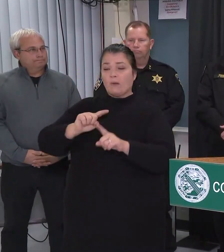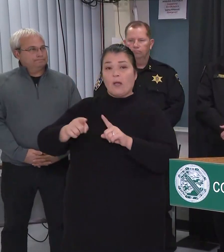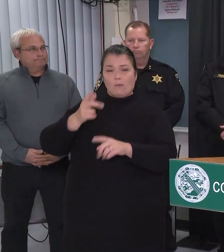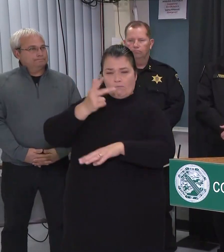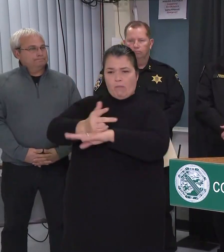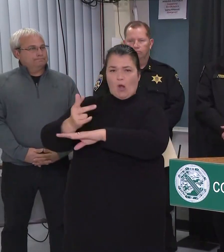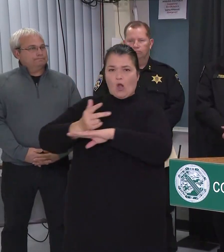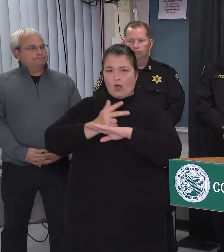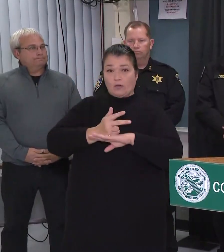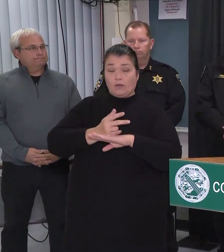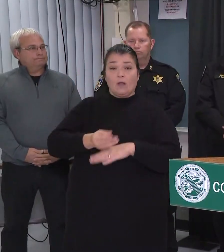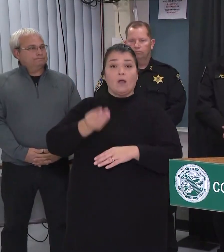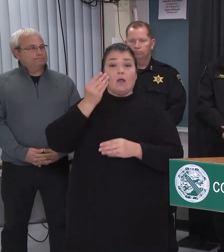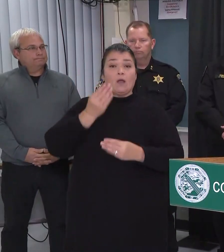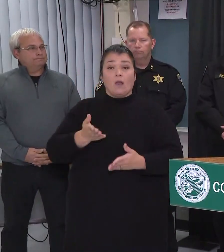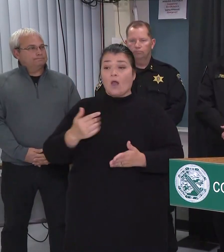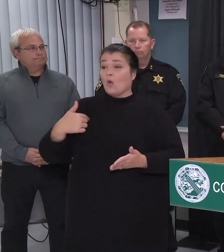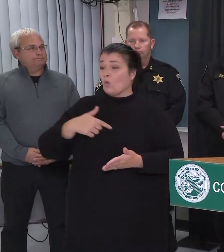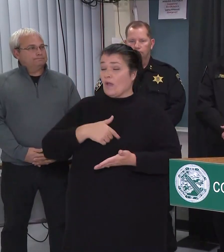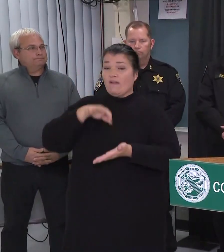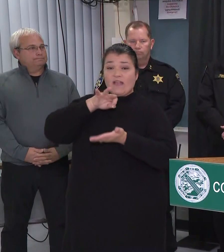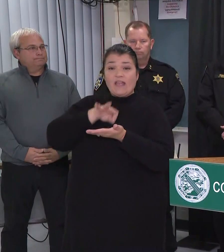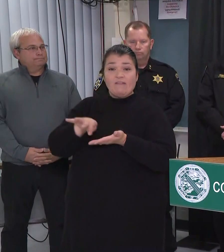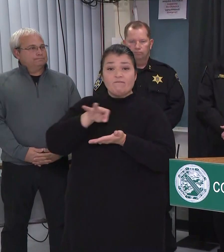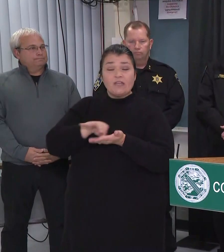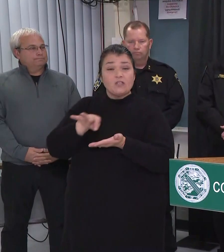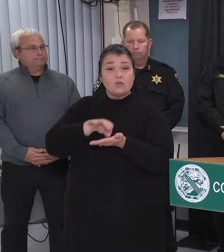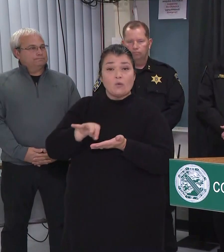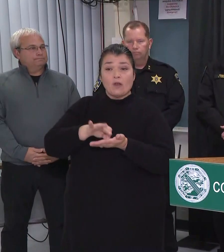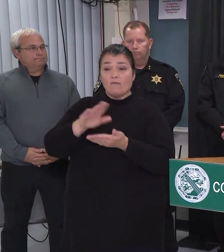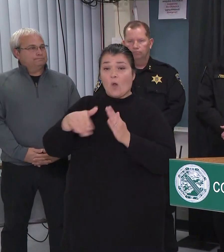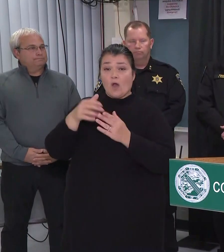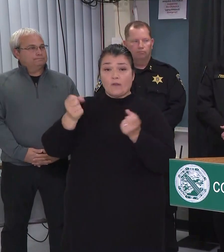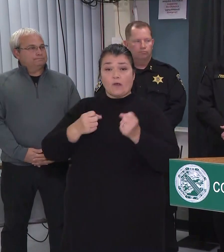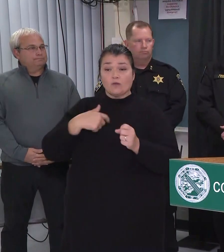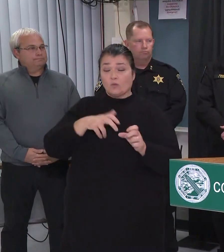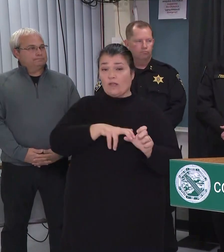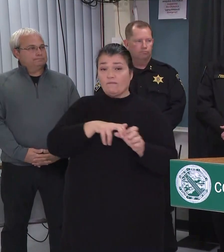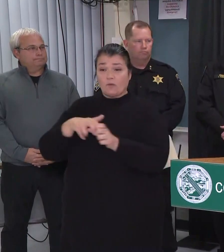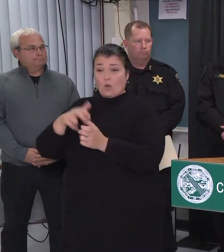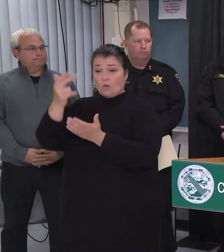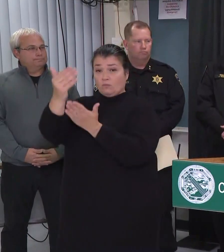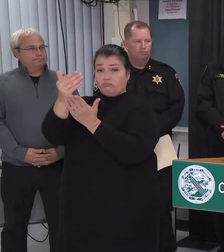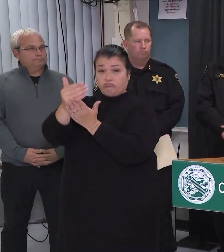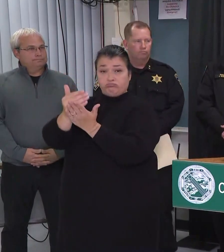All the vehicles that have since been towed is can be found on the erie.gov website